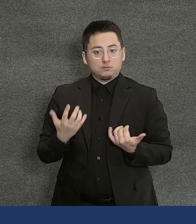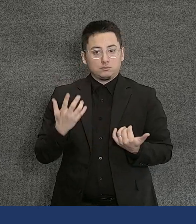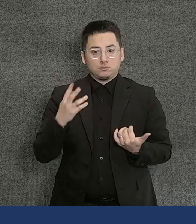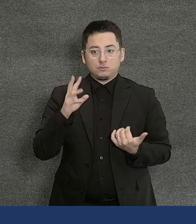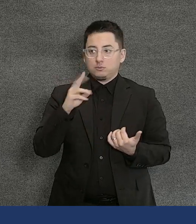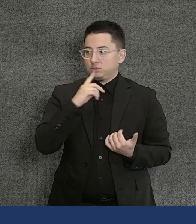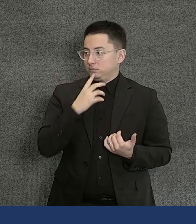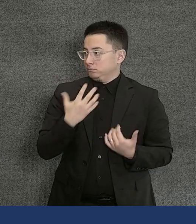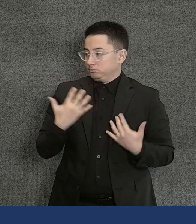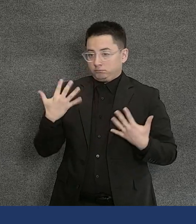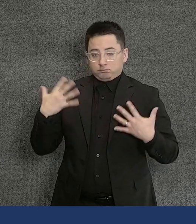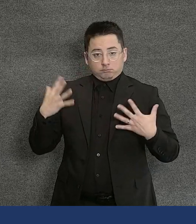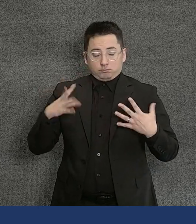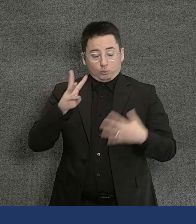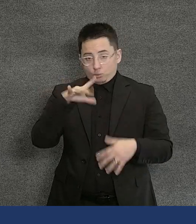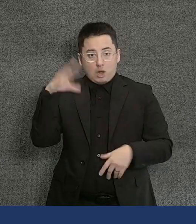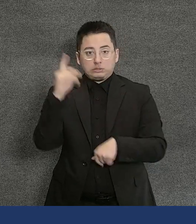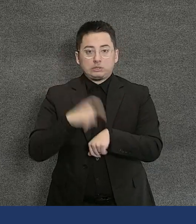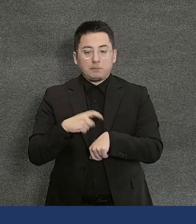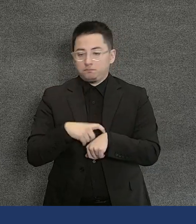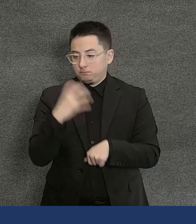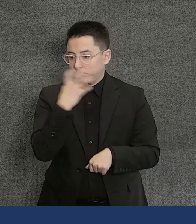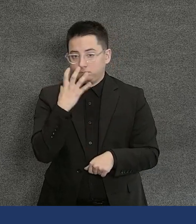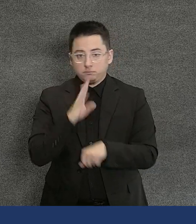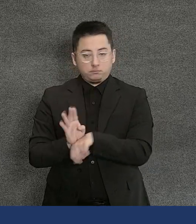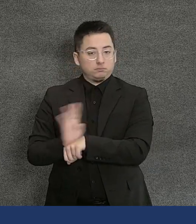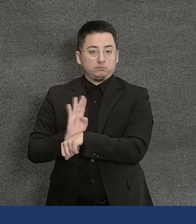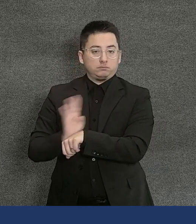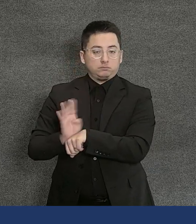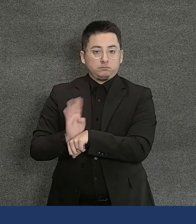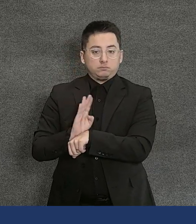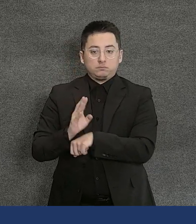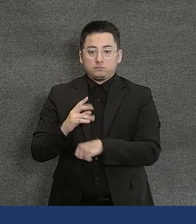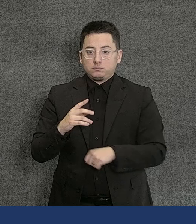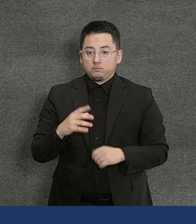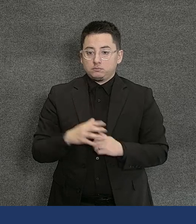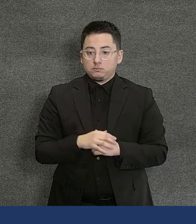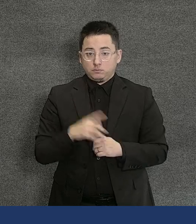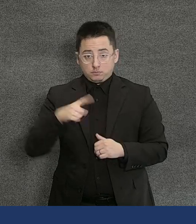You may know this, but even if you know it, it's fun for me to repeat.